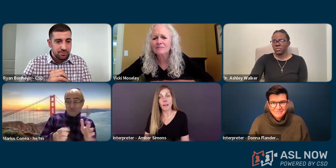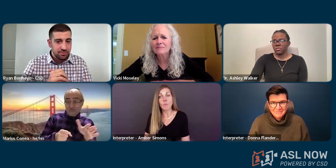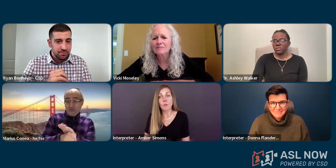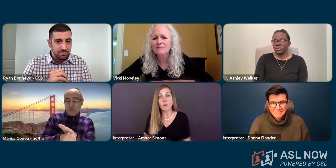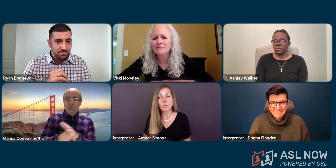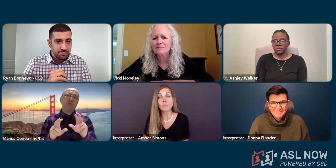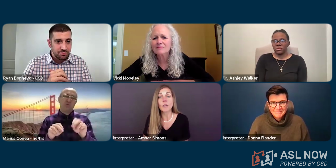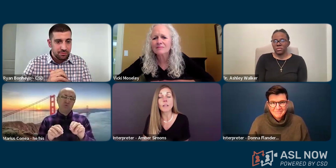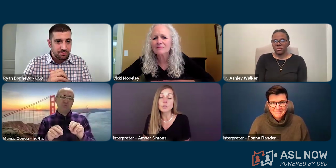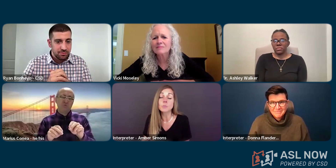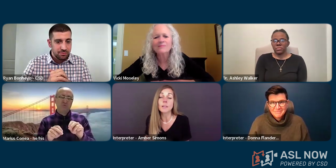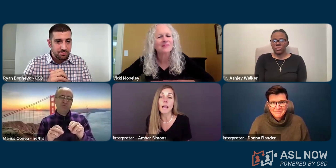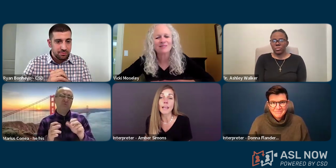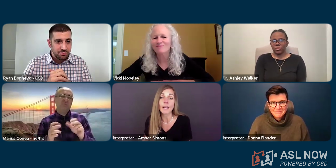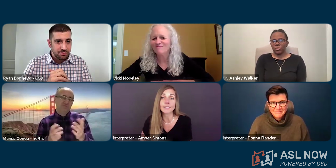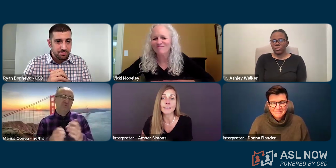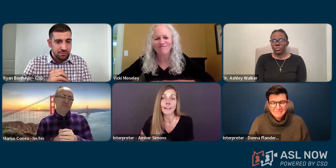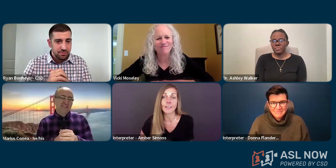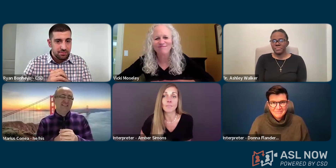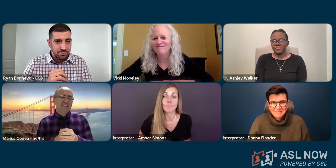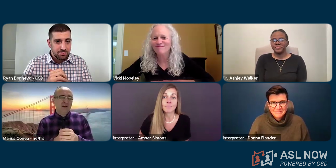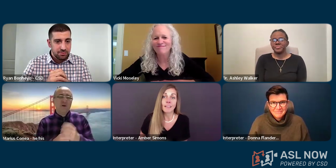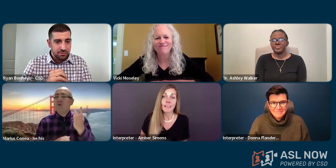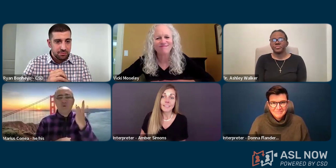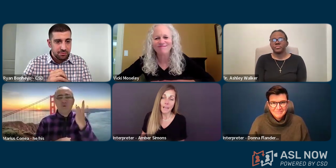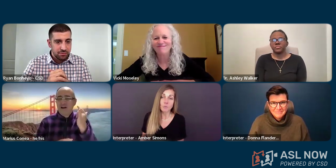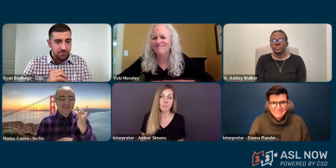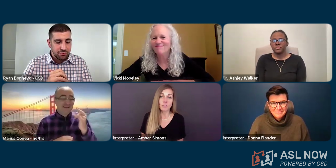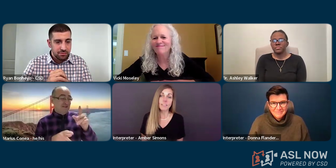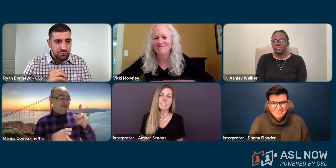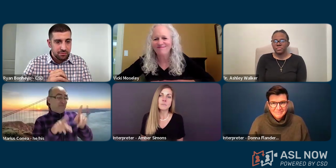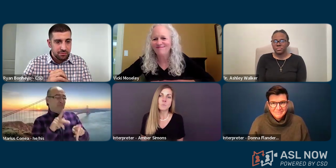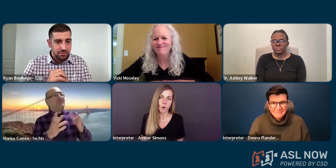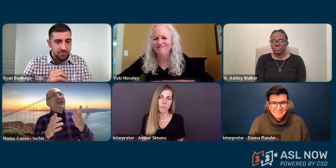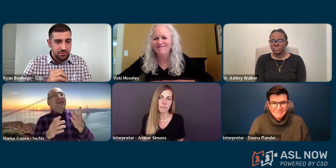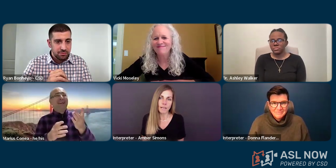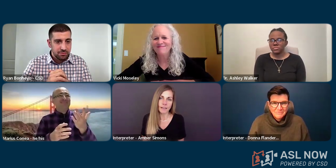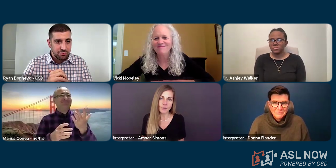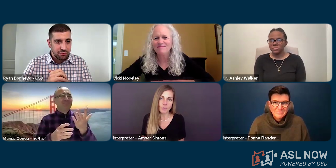I will I do rely on captions in work meetings,